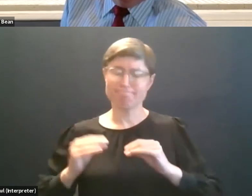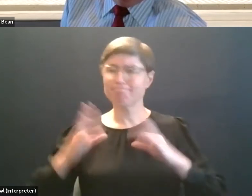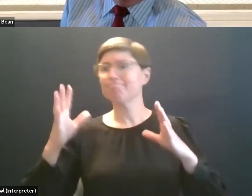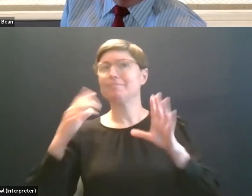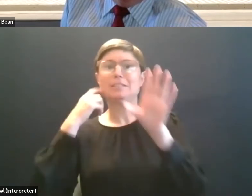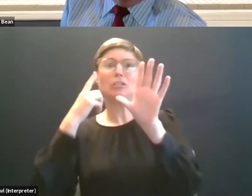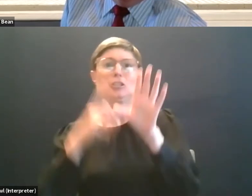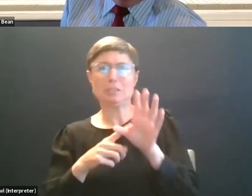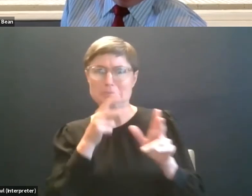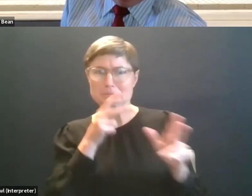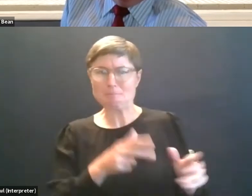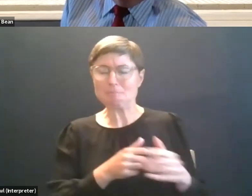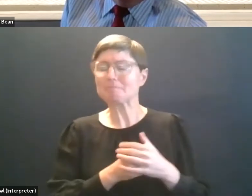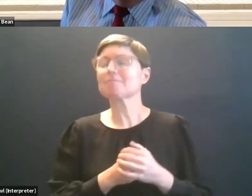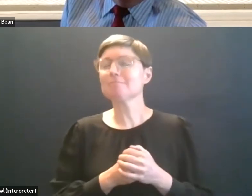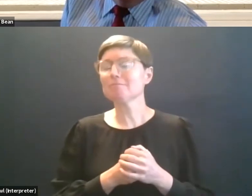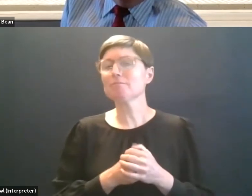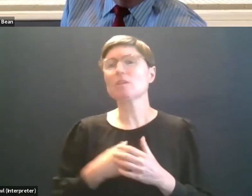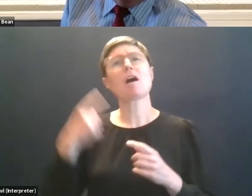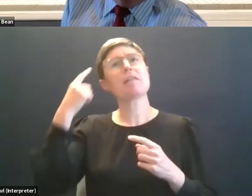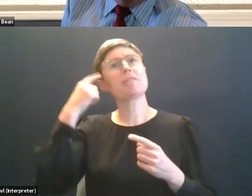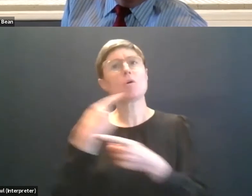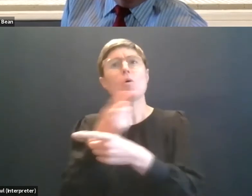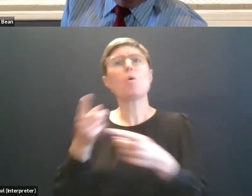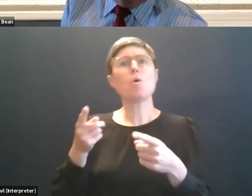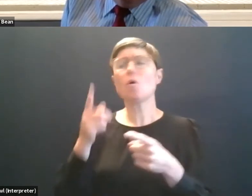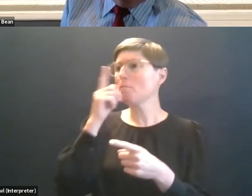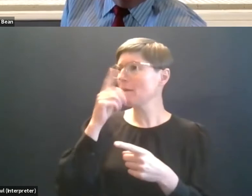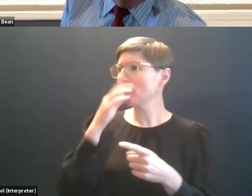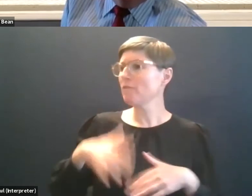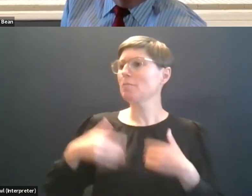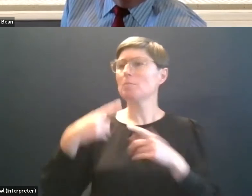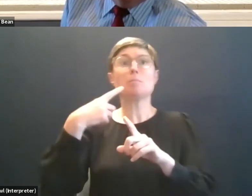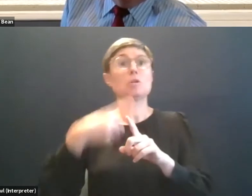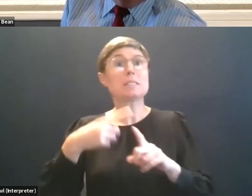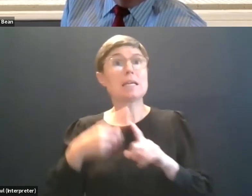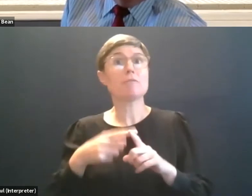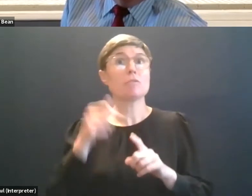a sense of lightning and optimism, people are conscious that the vaccines coming, that